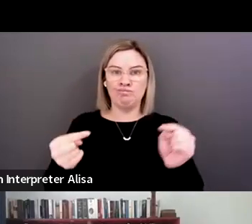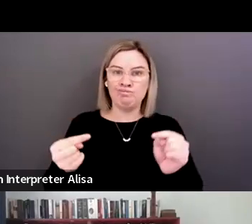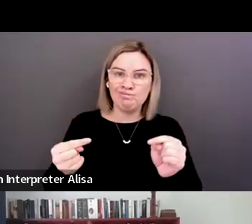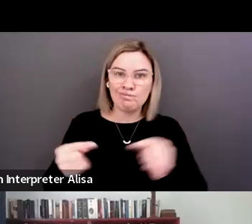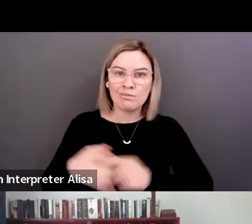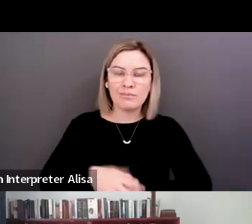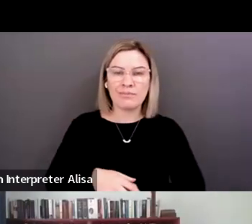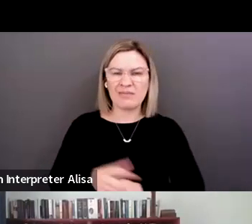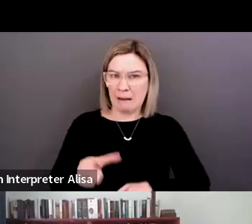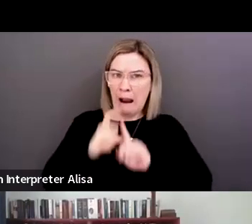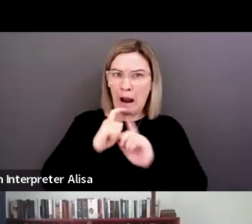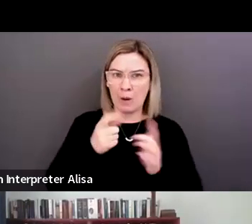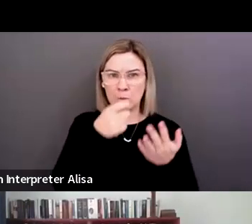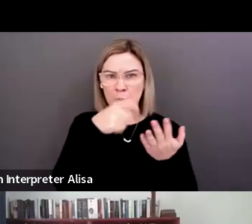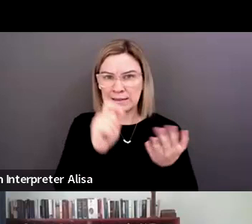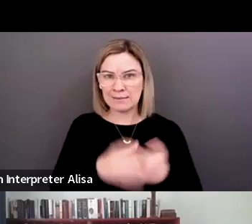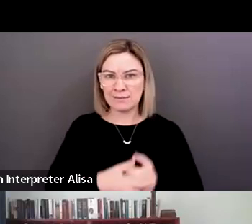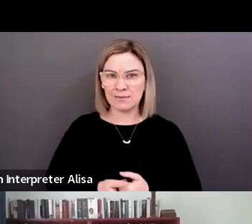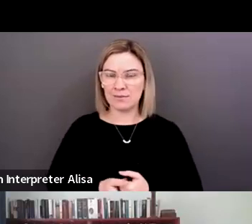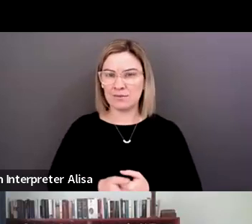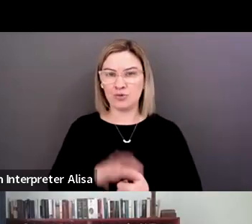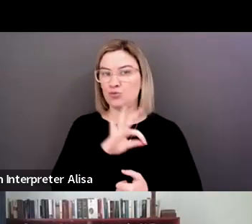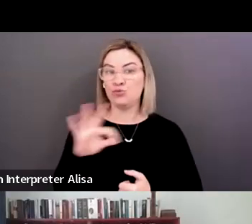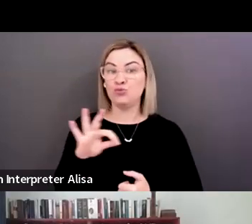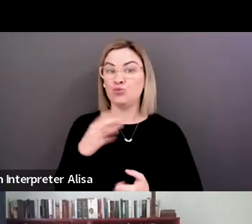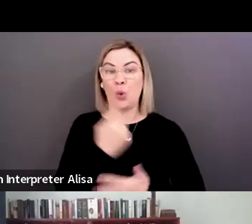list for, a social licence exists in a cultural space and therefore it is